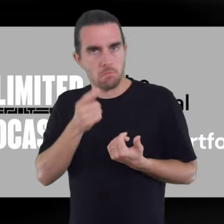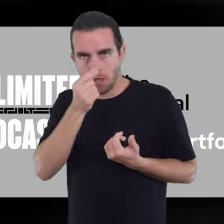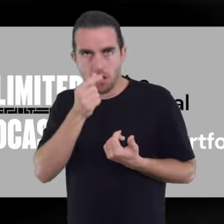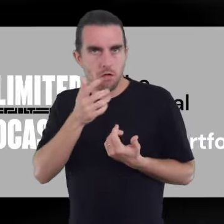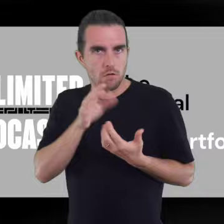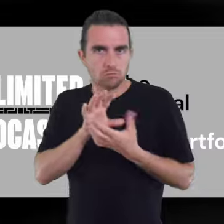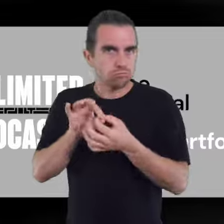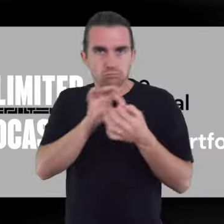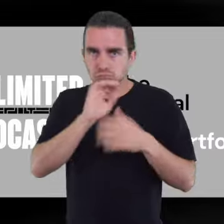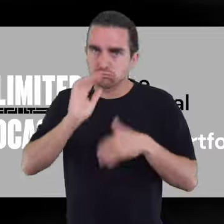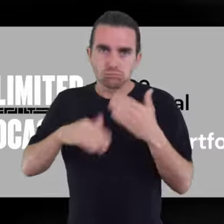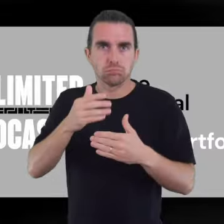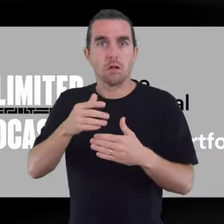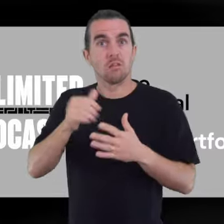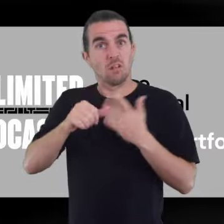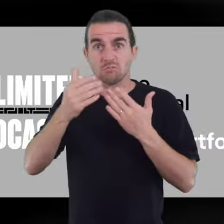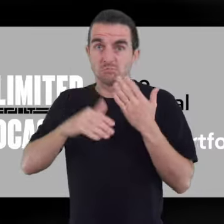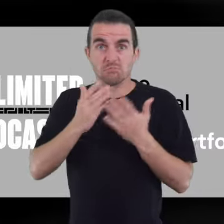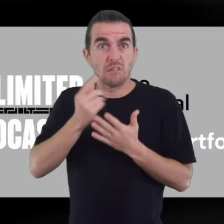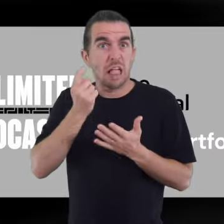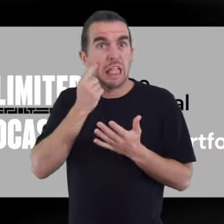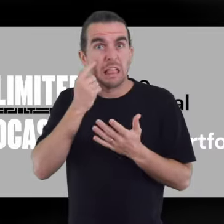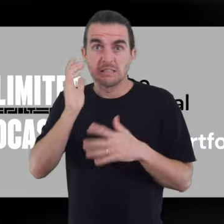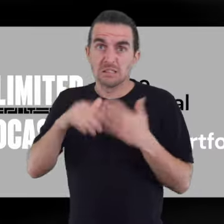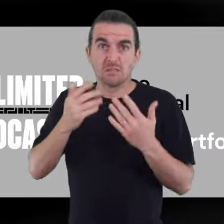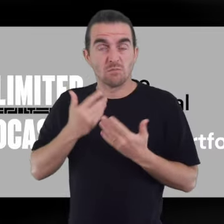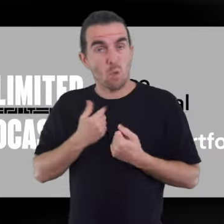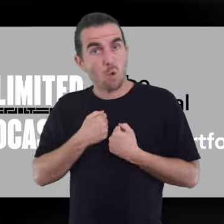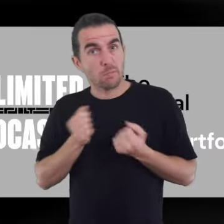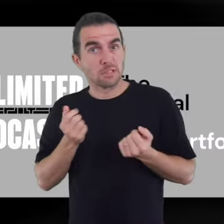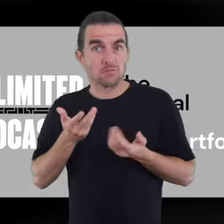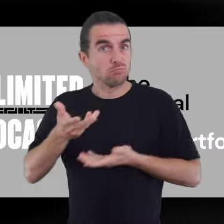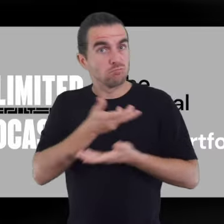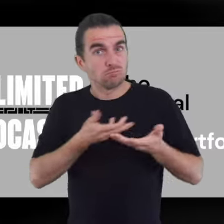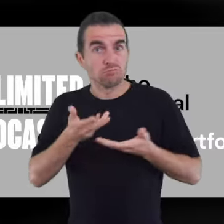And so, having it feel kind of collaborative from the outset really then made it easier